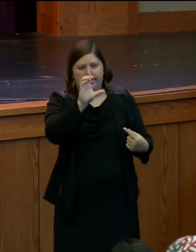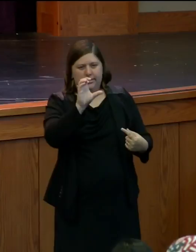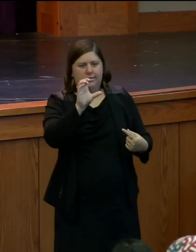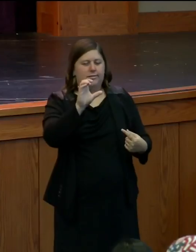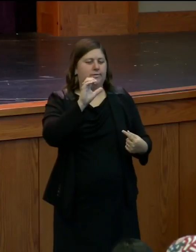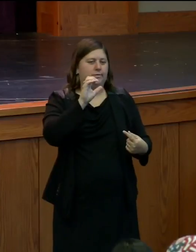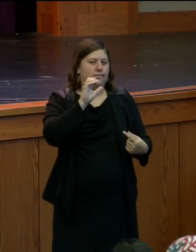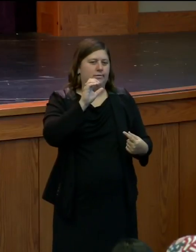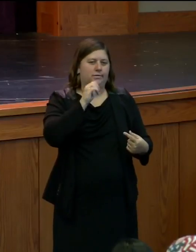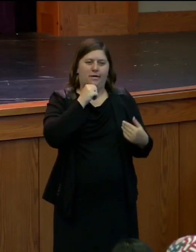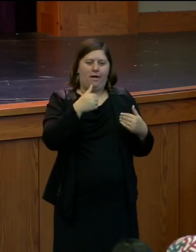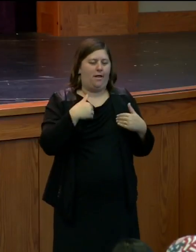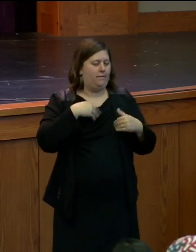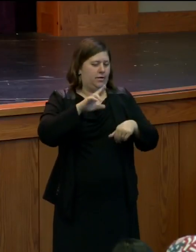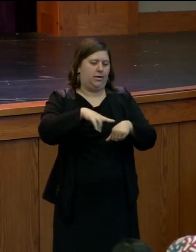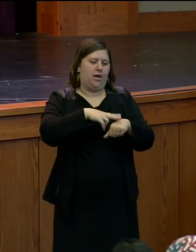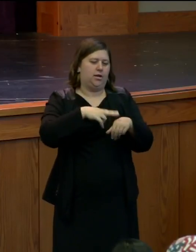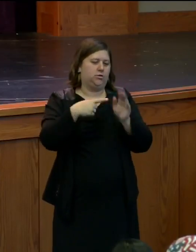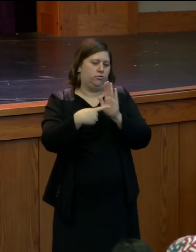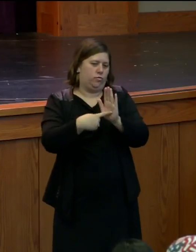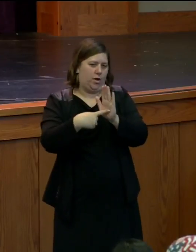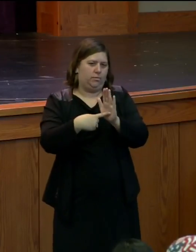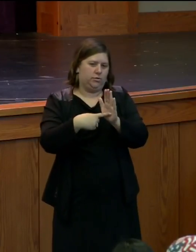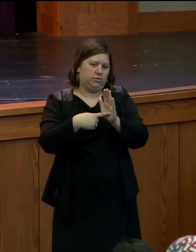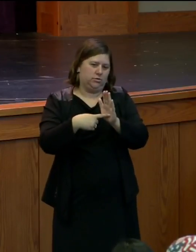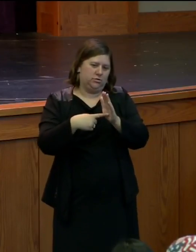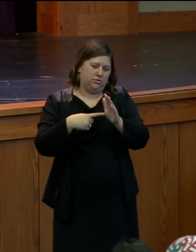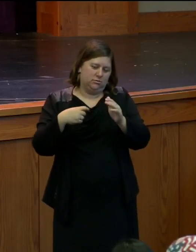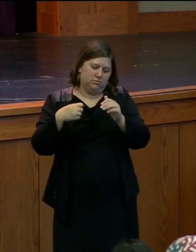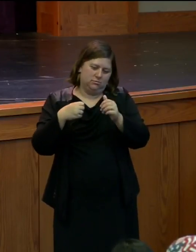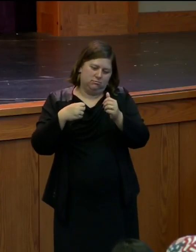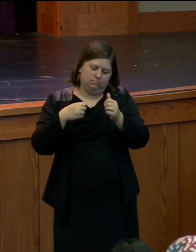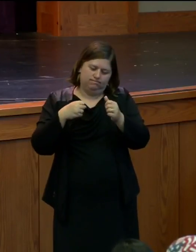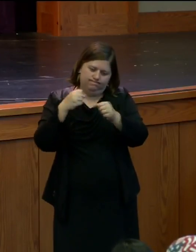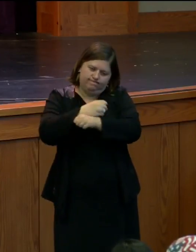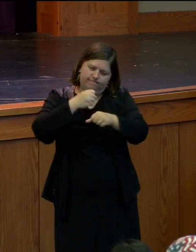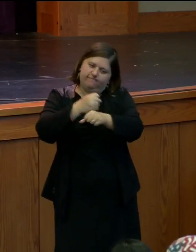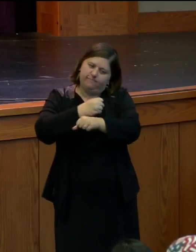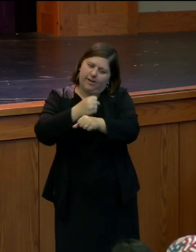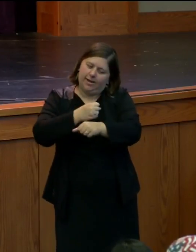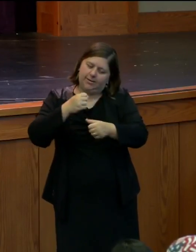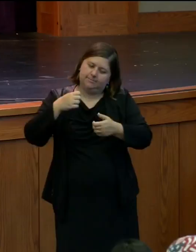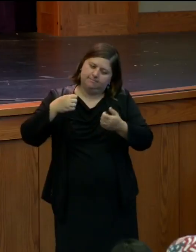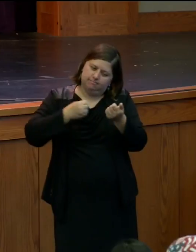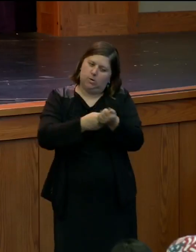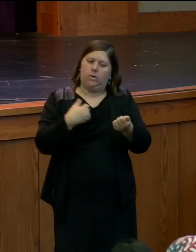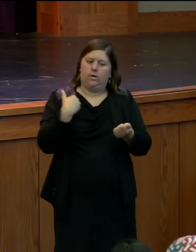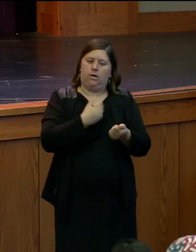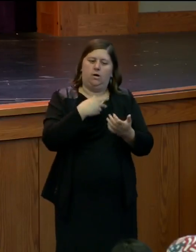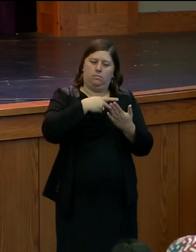HAVING NATIONAL REPRESENTATION TO FIGHT FOR OUR PROGRAMS, POLICIES AND BUDGETS THAT IMPACT OUR RESIDENTS AND CITY.